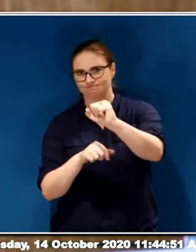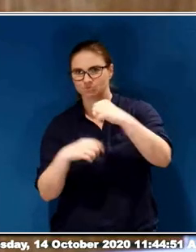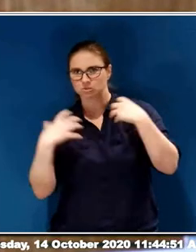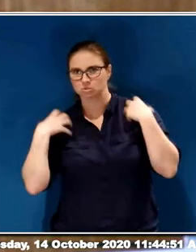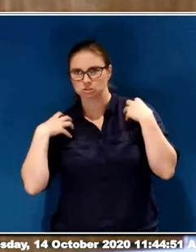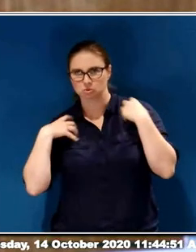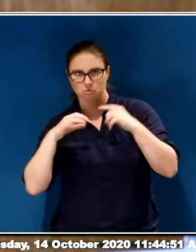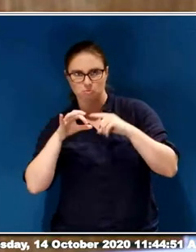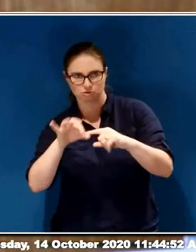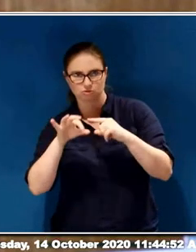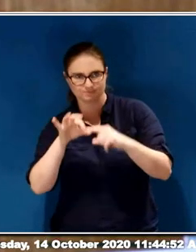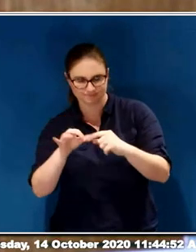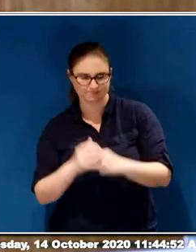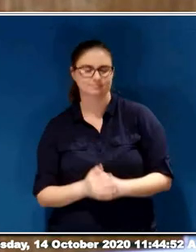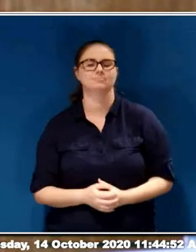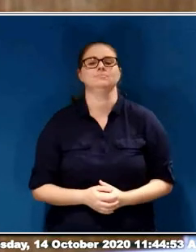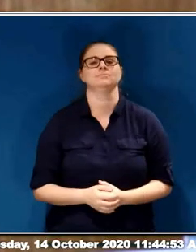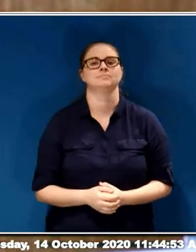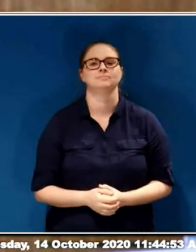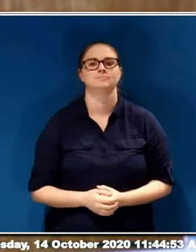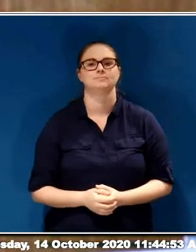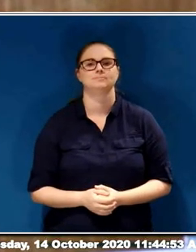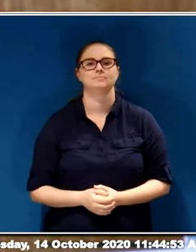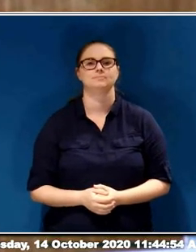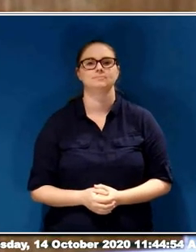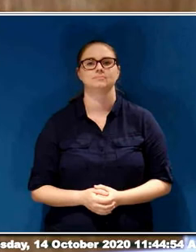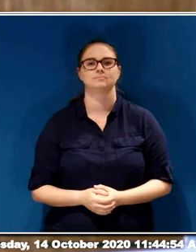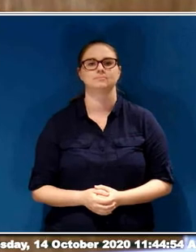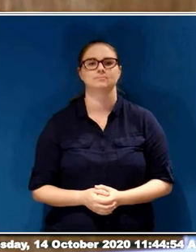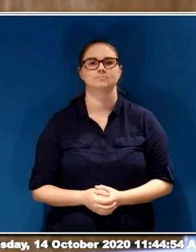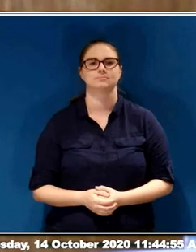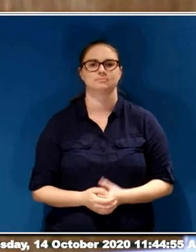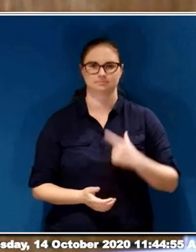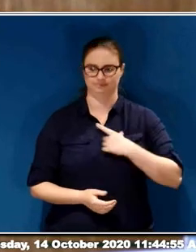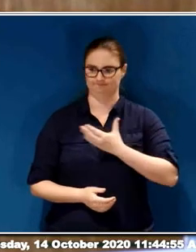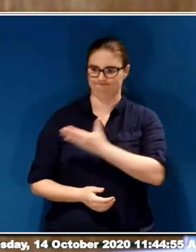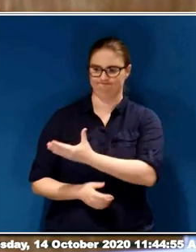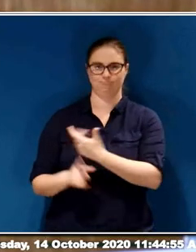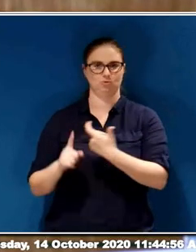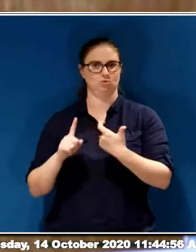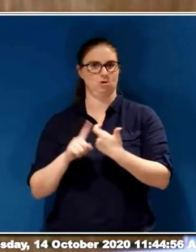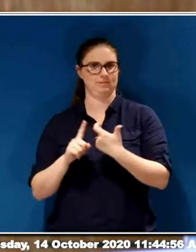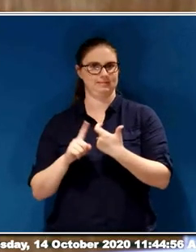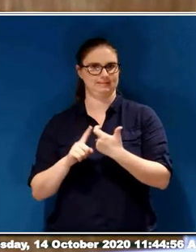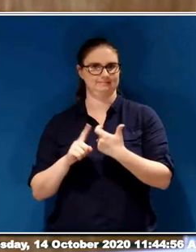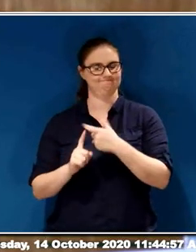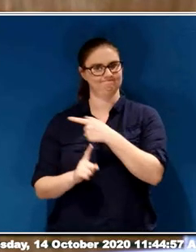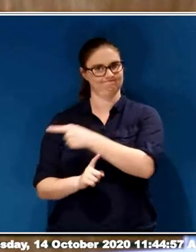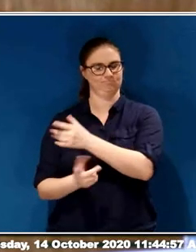Because finally, Kobe has expressed himself what he considers to be the most important thing for teachers to understand.